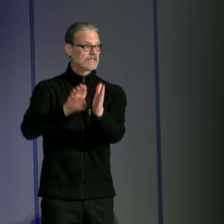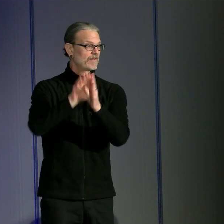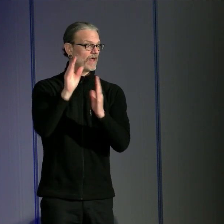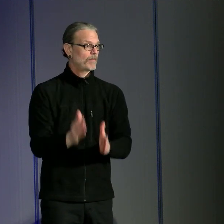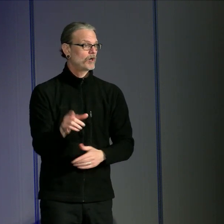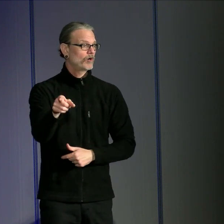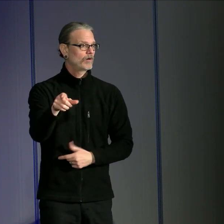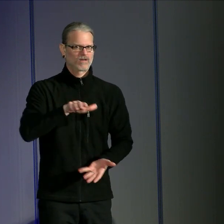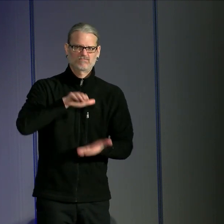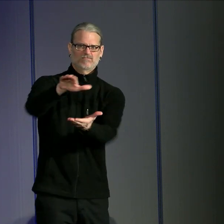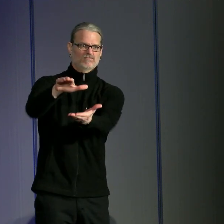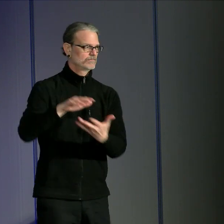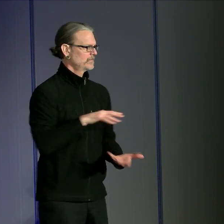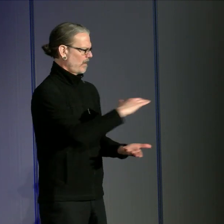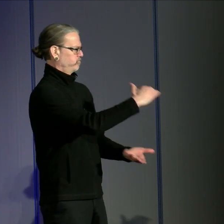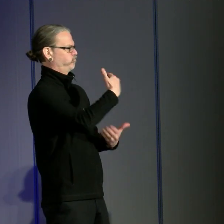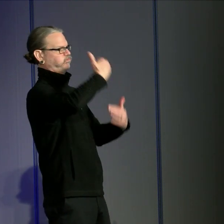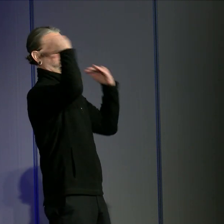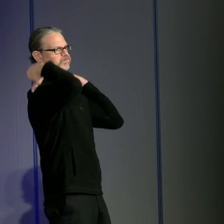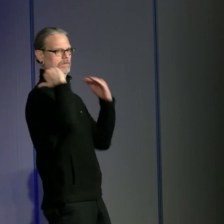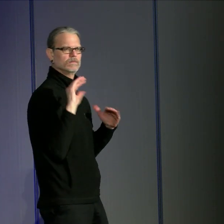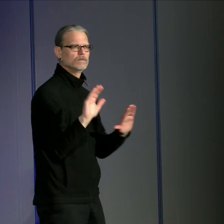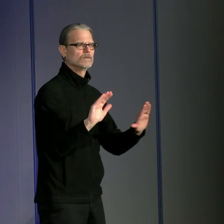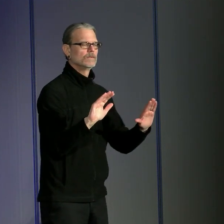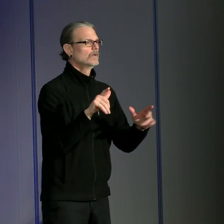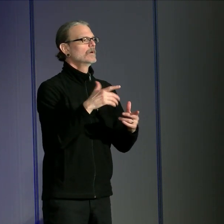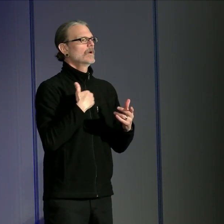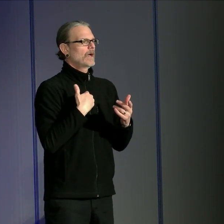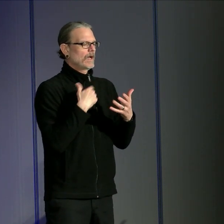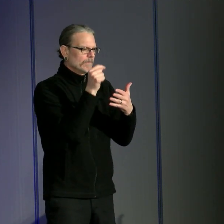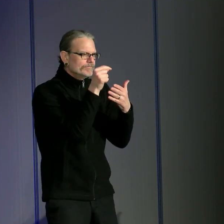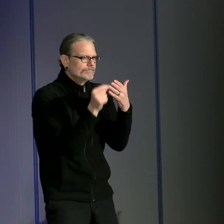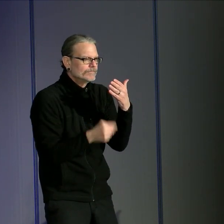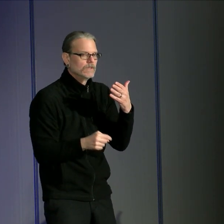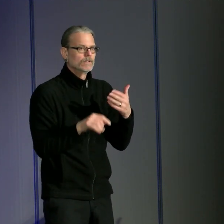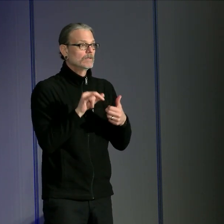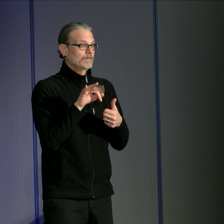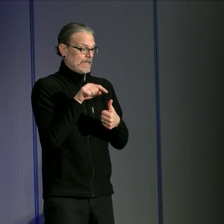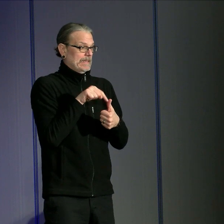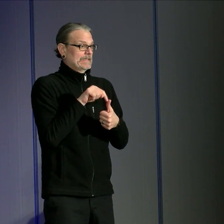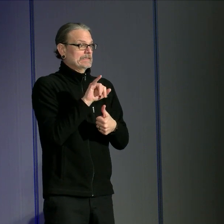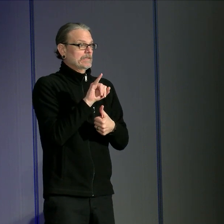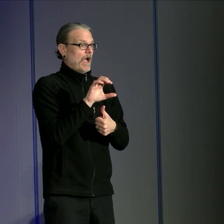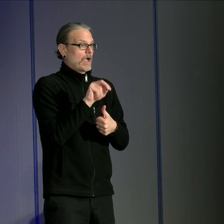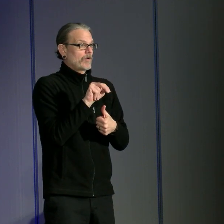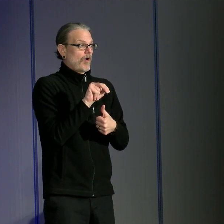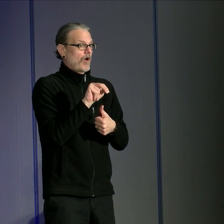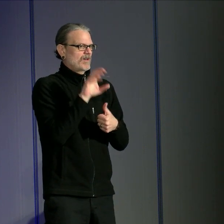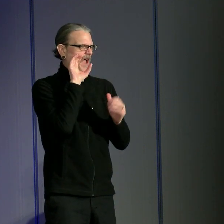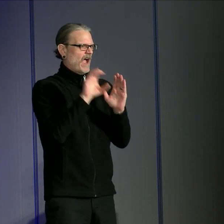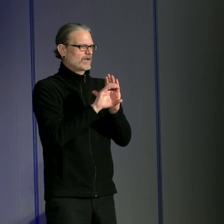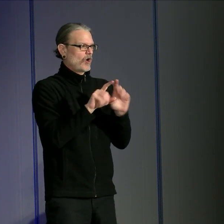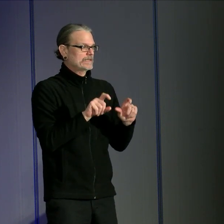to set up date that says if you don't pass this icon testing test, then you don't commit